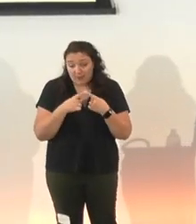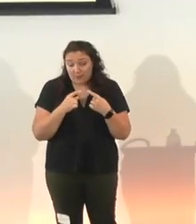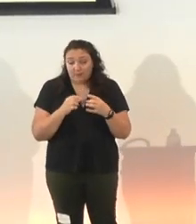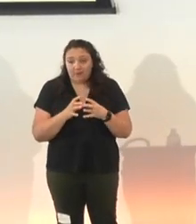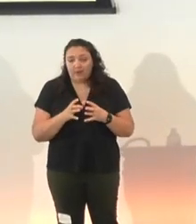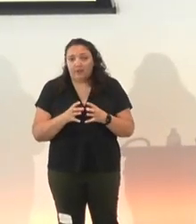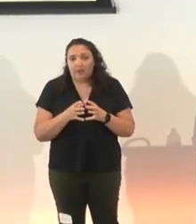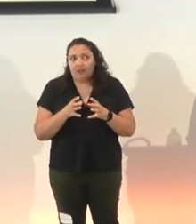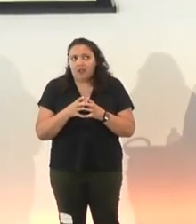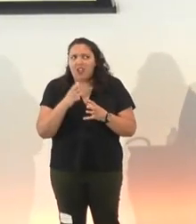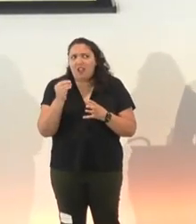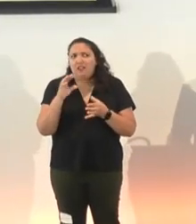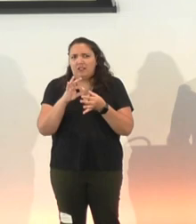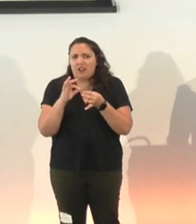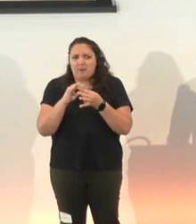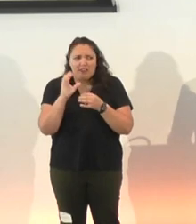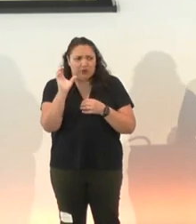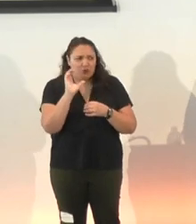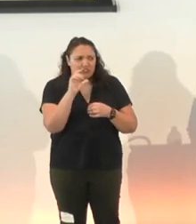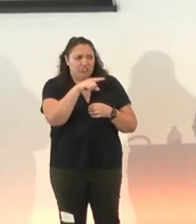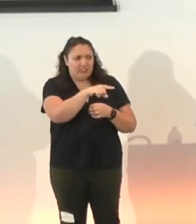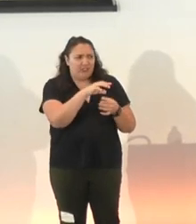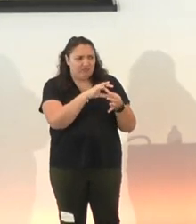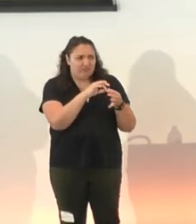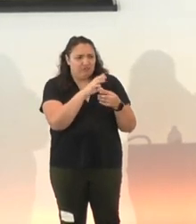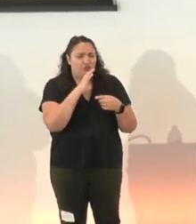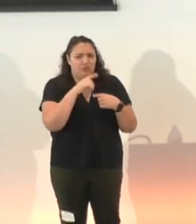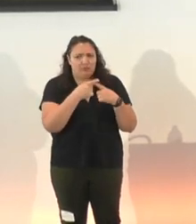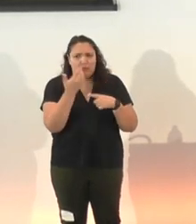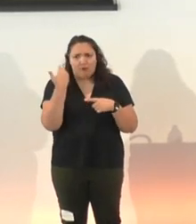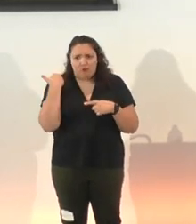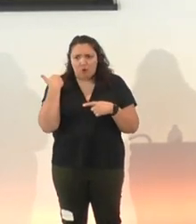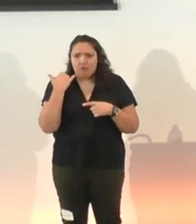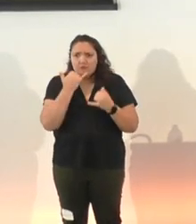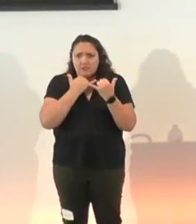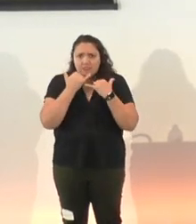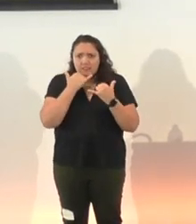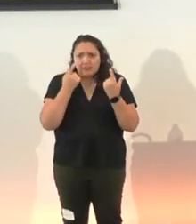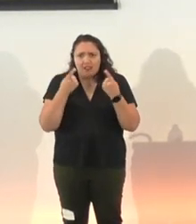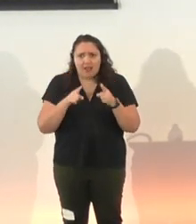the comments Christian made earlier, talking about the mistakes that were made in captioning systems,